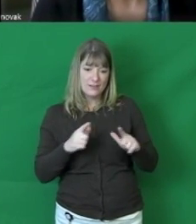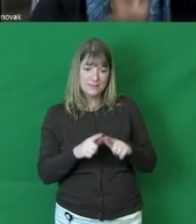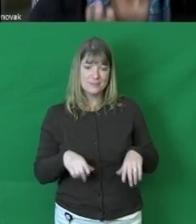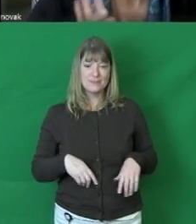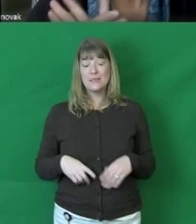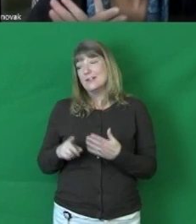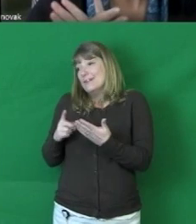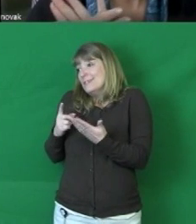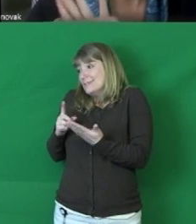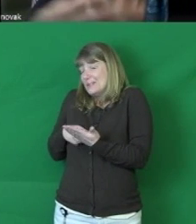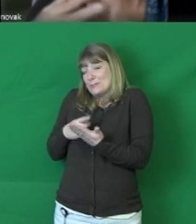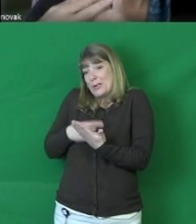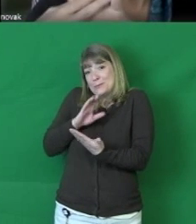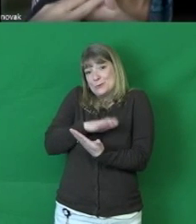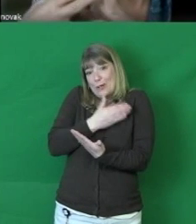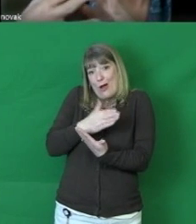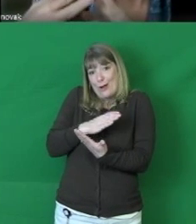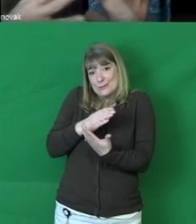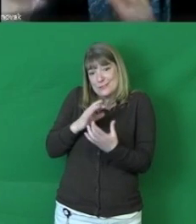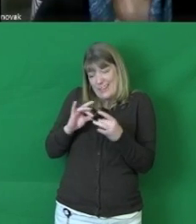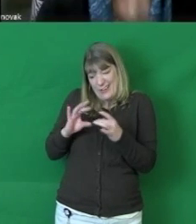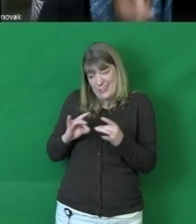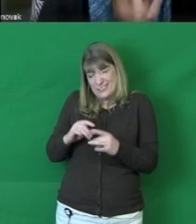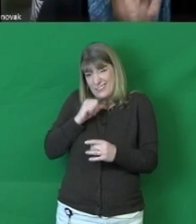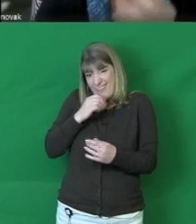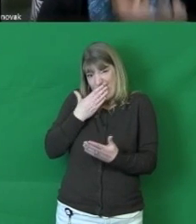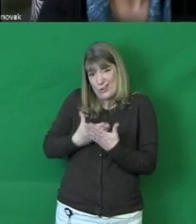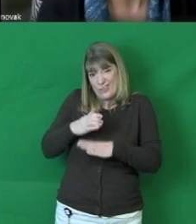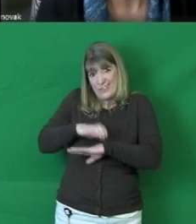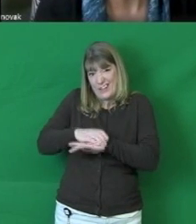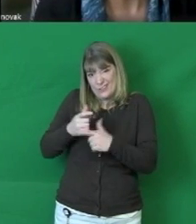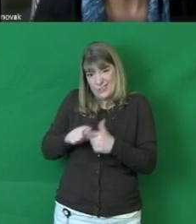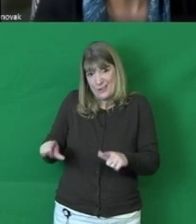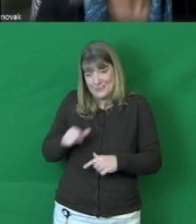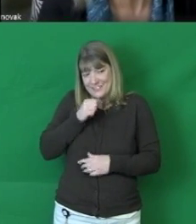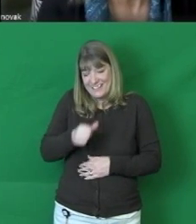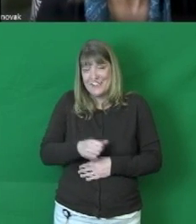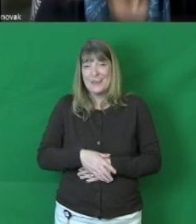Other times, there're songs with lyrics that are not good examples of the English language.